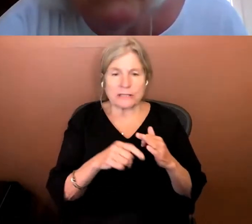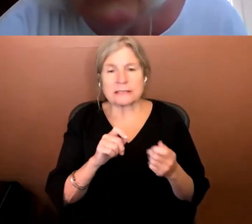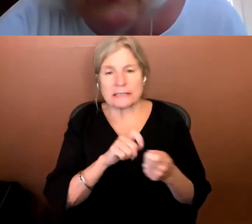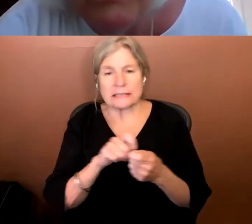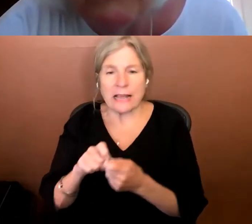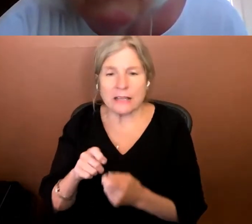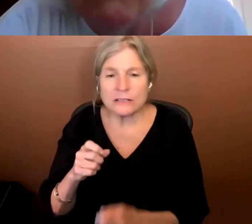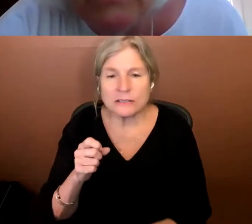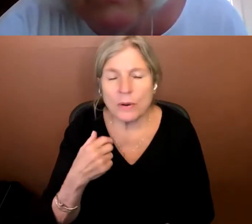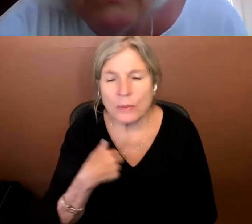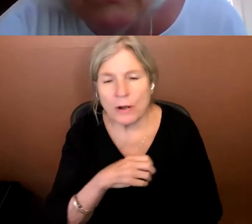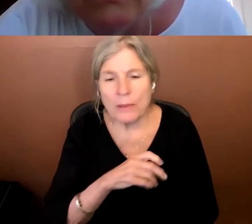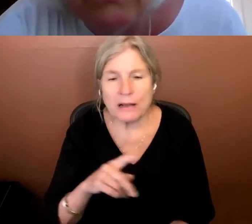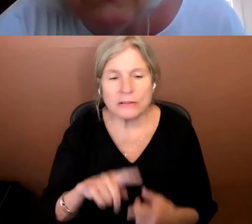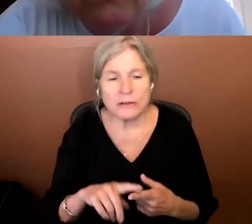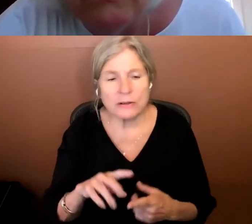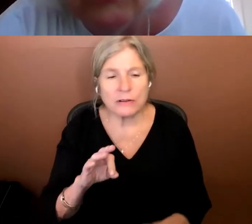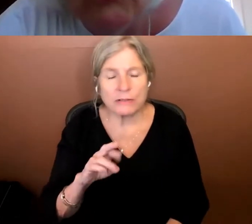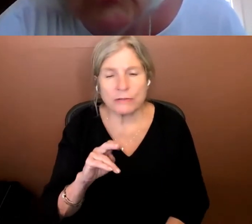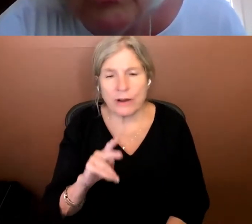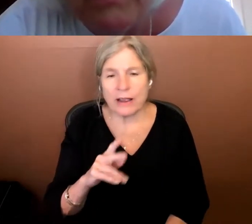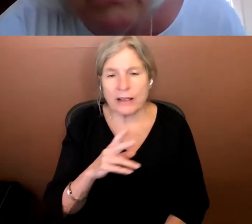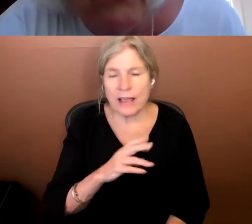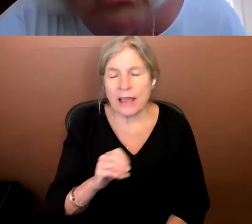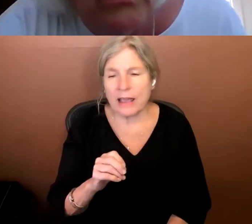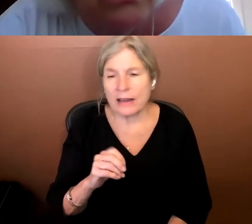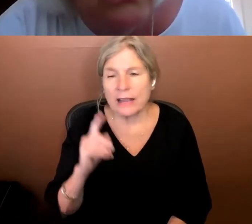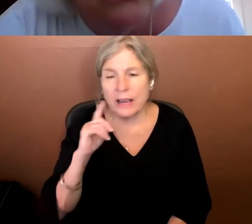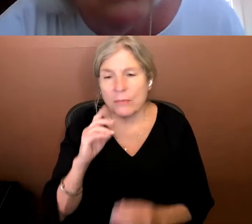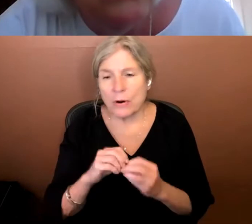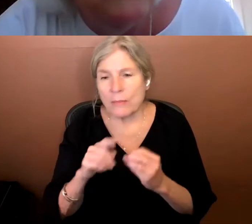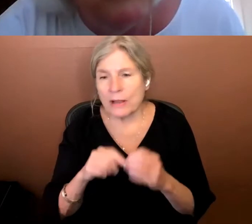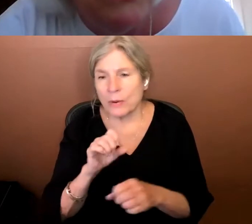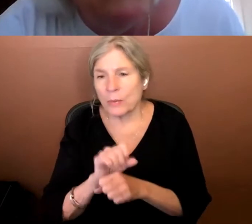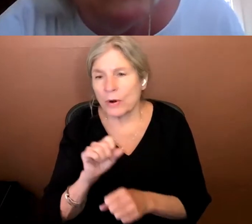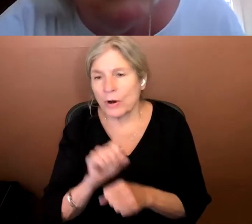we'll go back to Frank and hear more about your work at the MAD Lab.